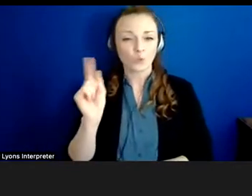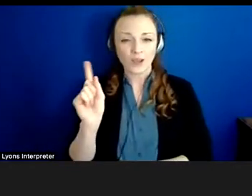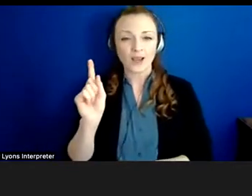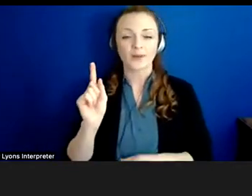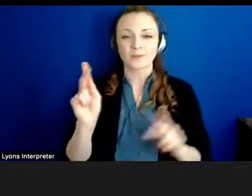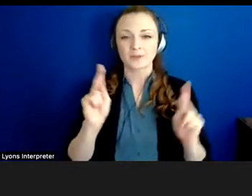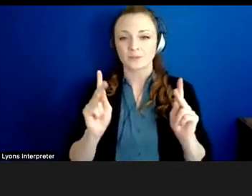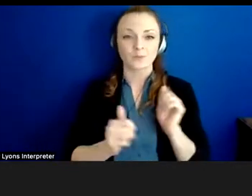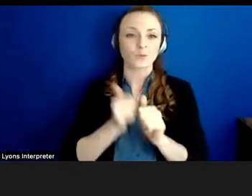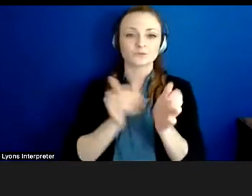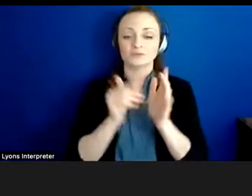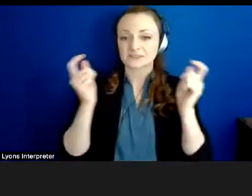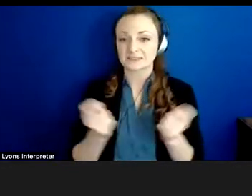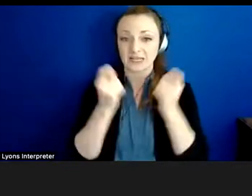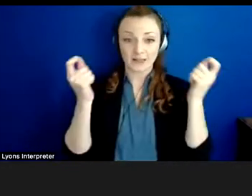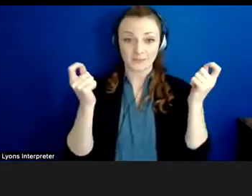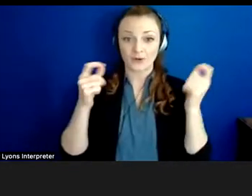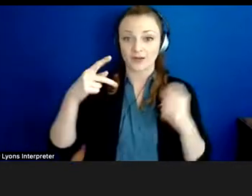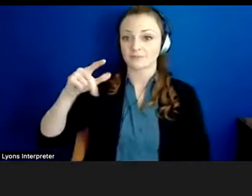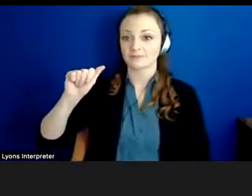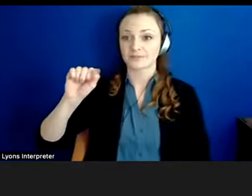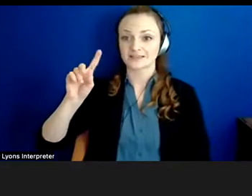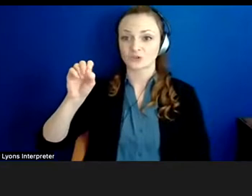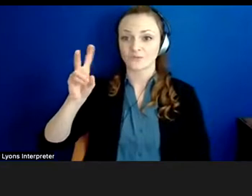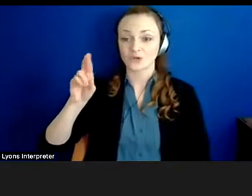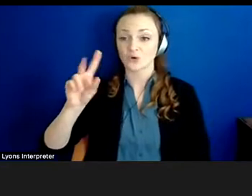It is a home observance. 19:10:07 Sometimes there'll be a community